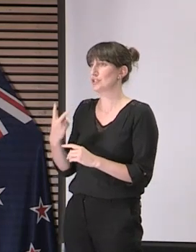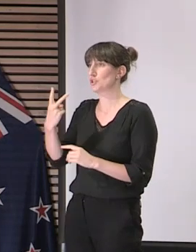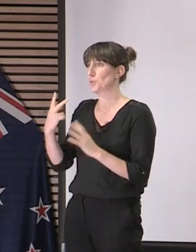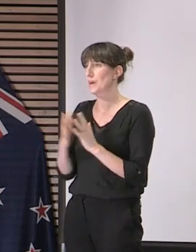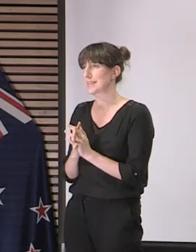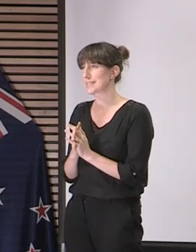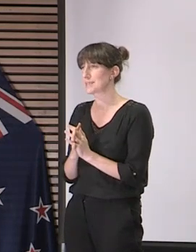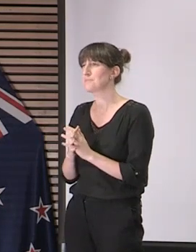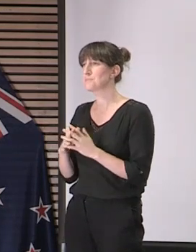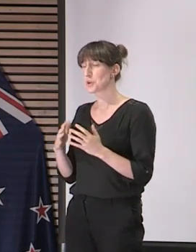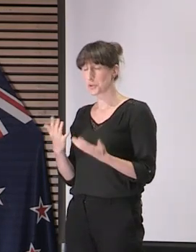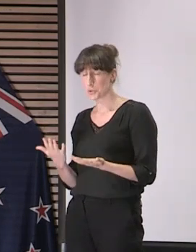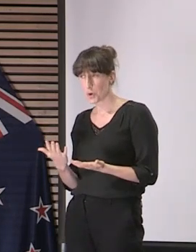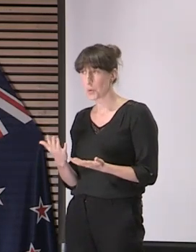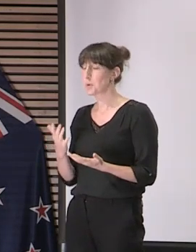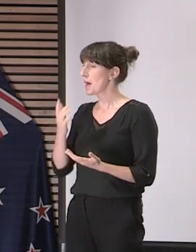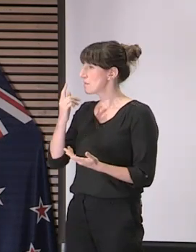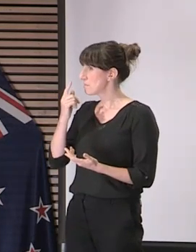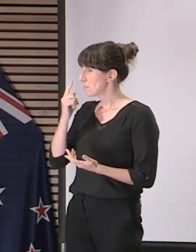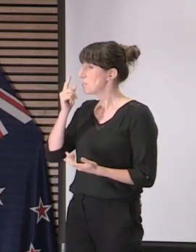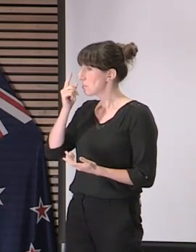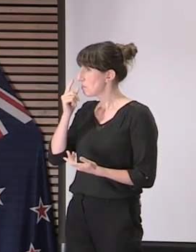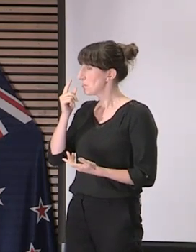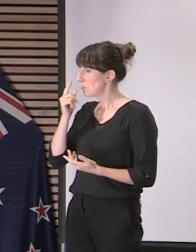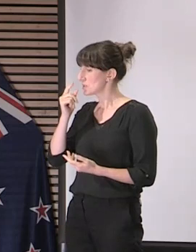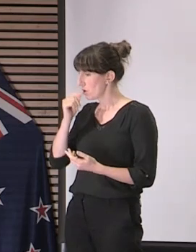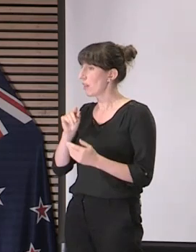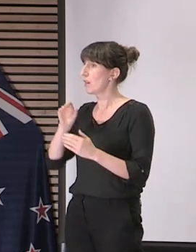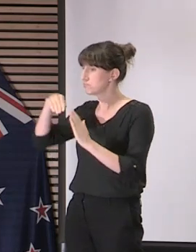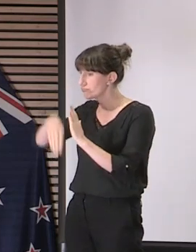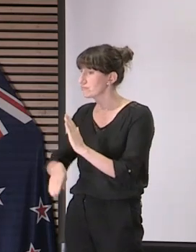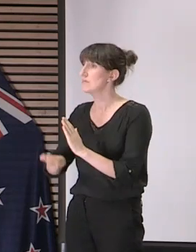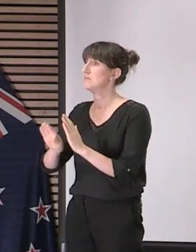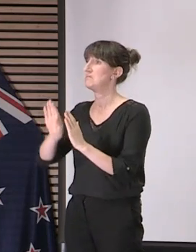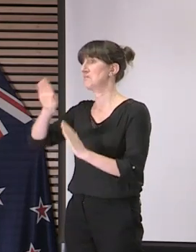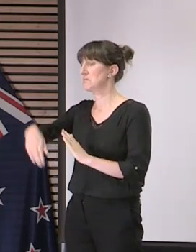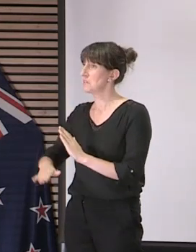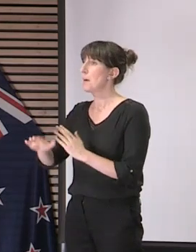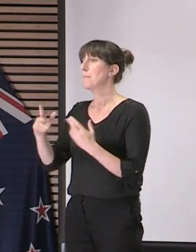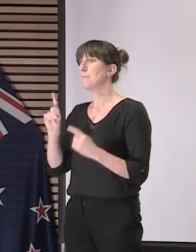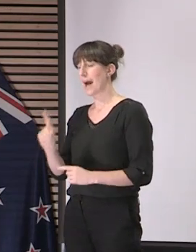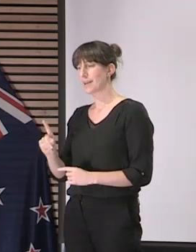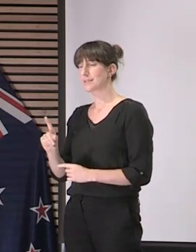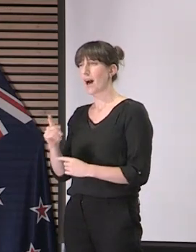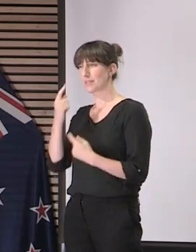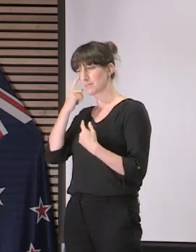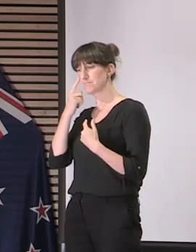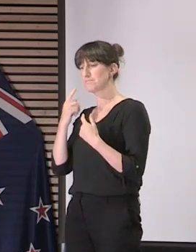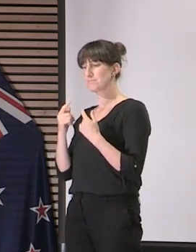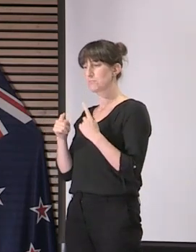weeks. We may yet see bumps --